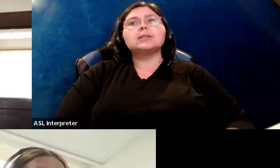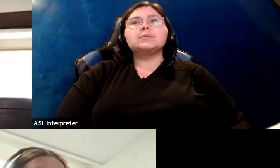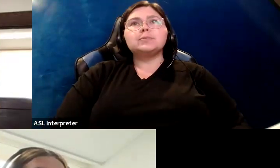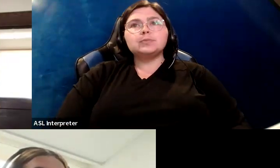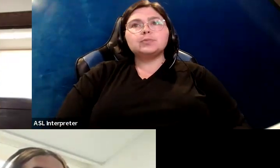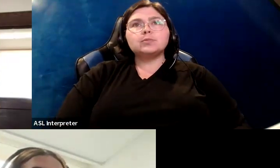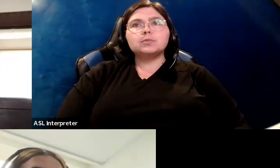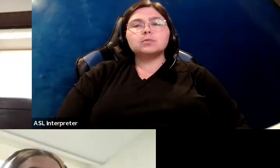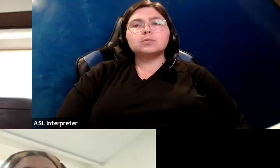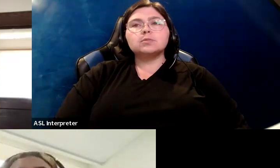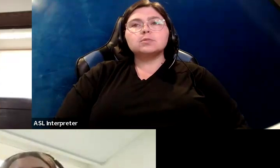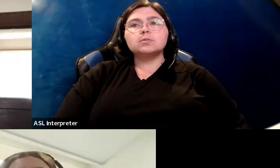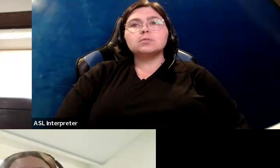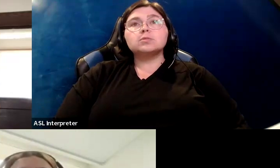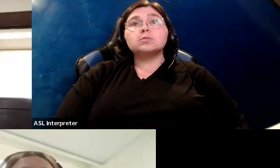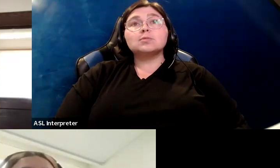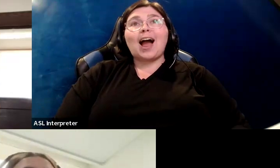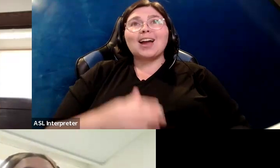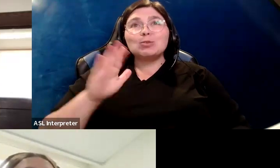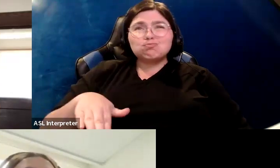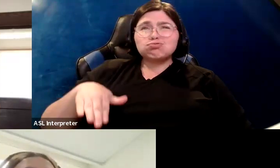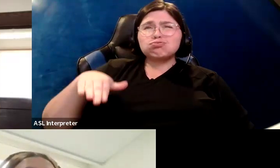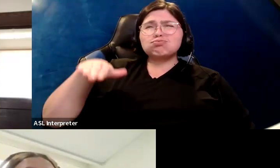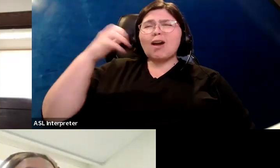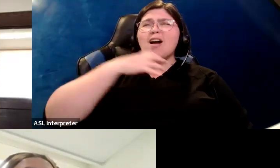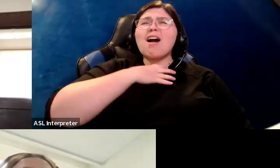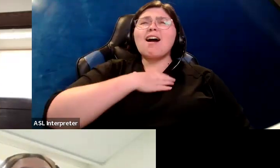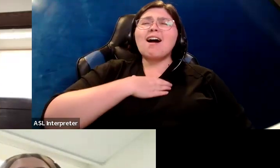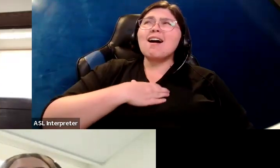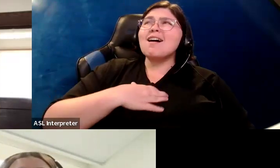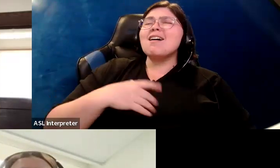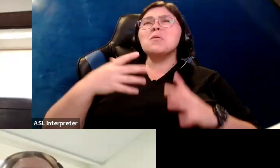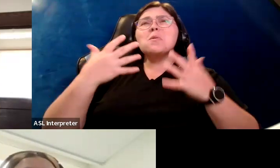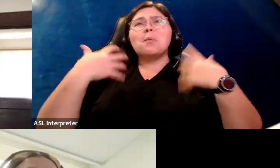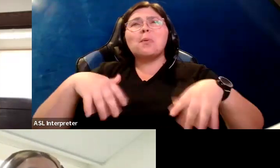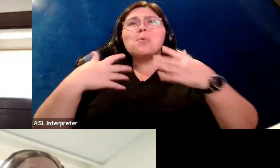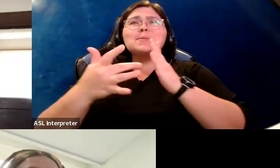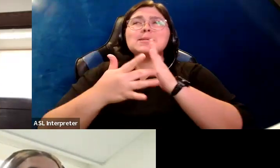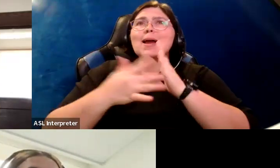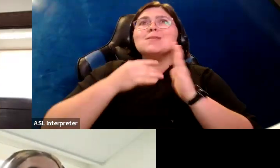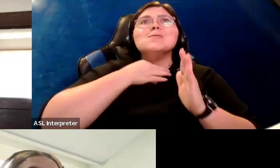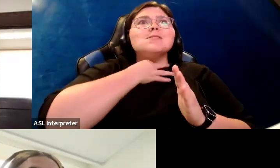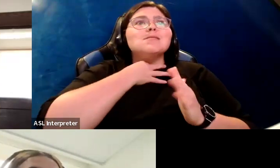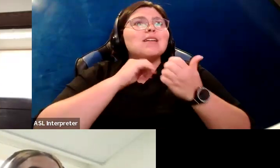I grew up with a passion for technology and a curiosity to understand how things work and a desire